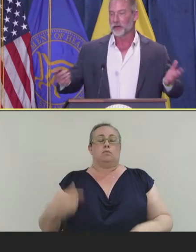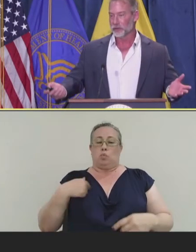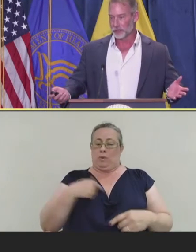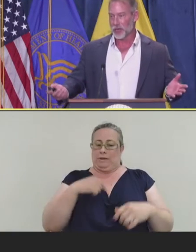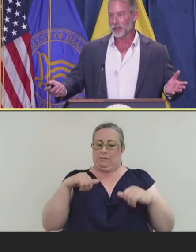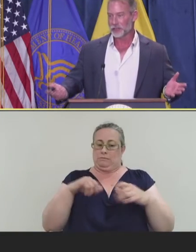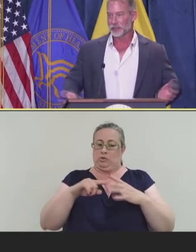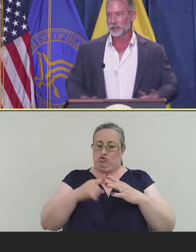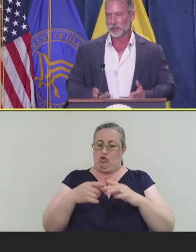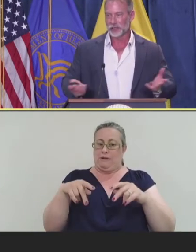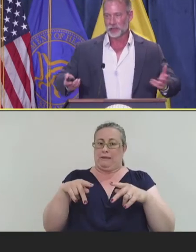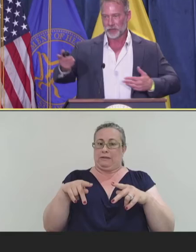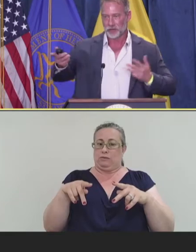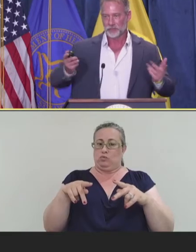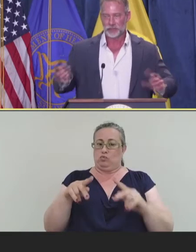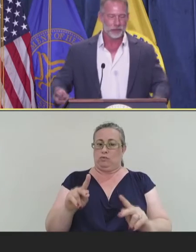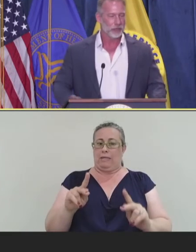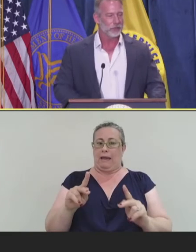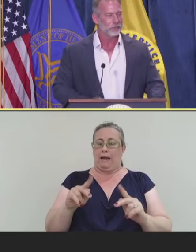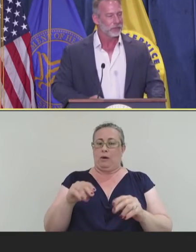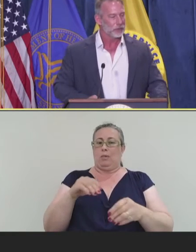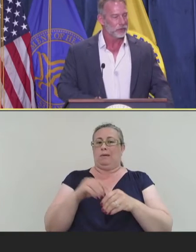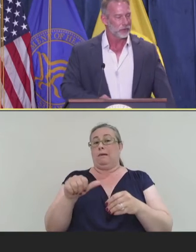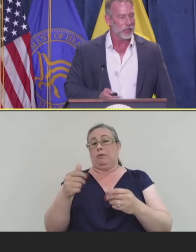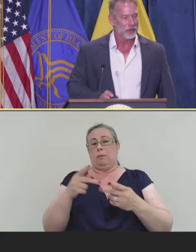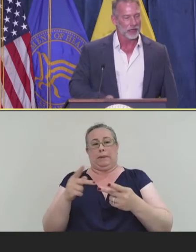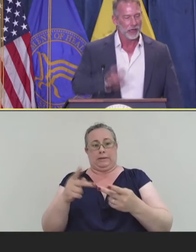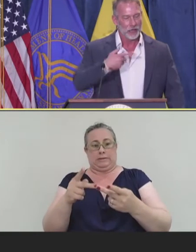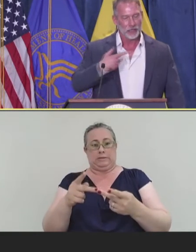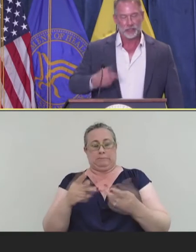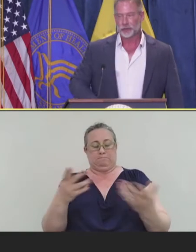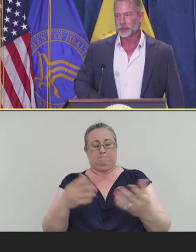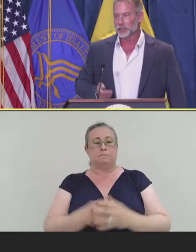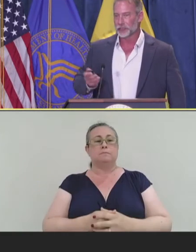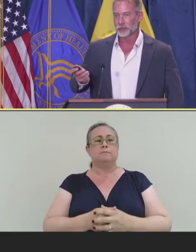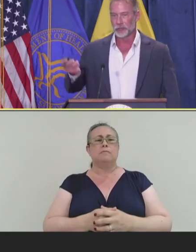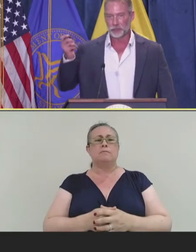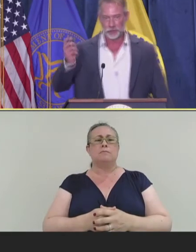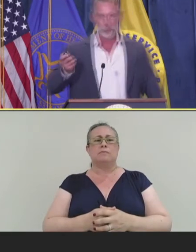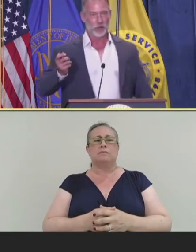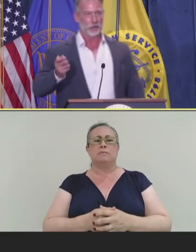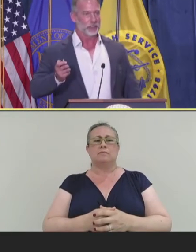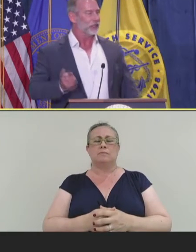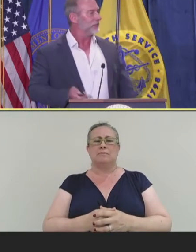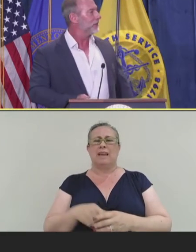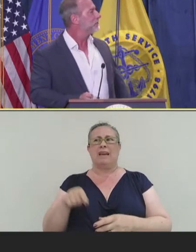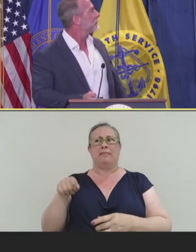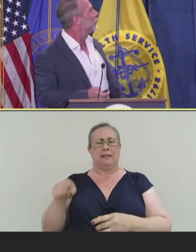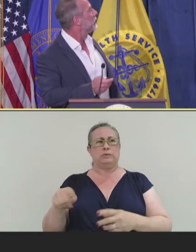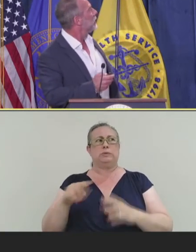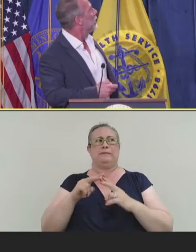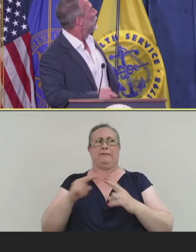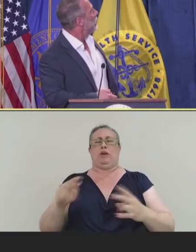other spots -- just to allow that. And this was actually really, really well received.